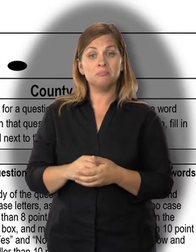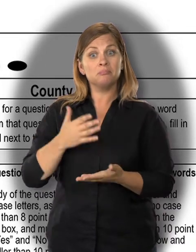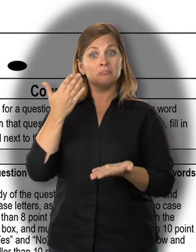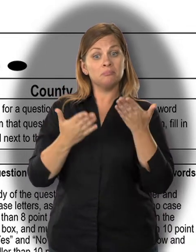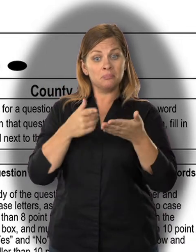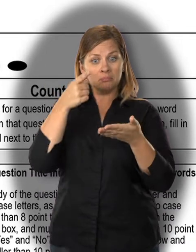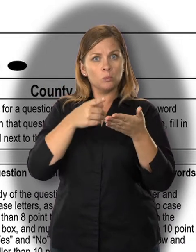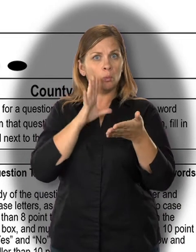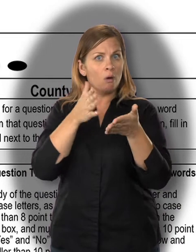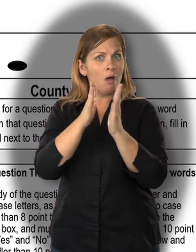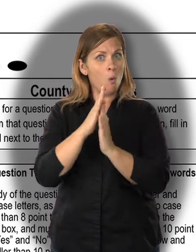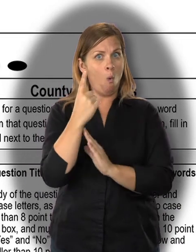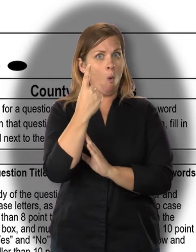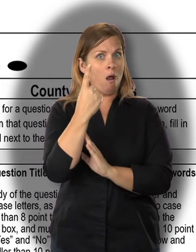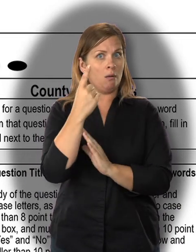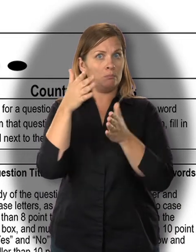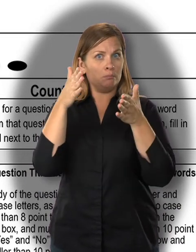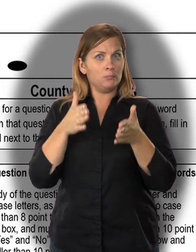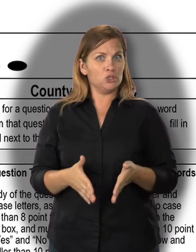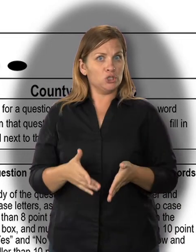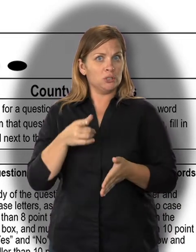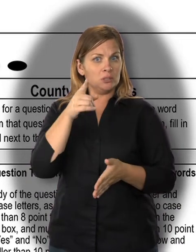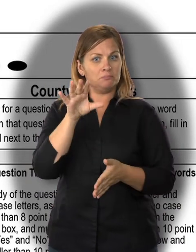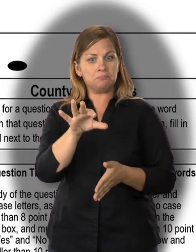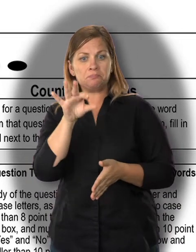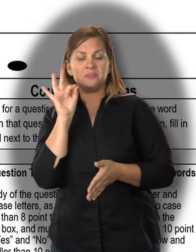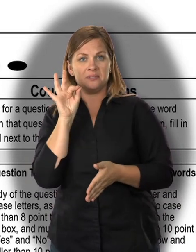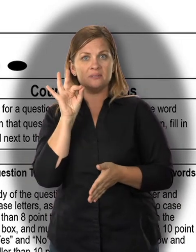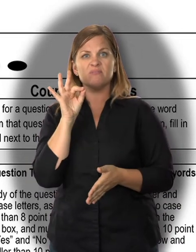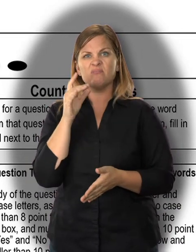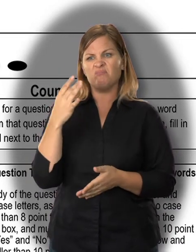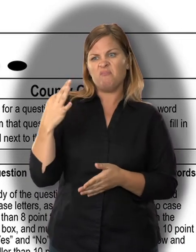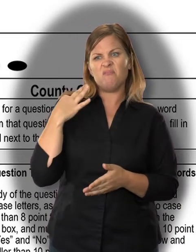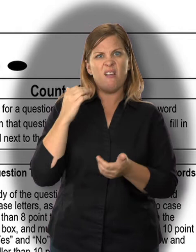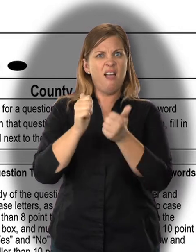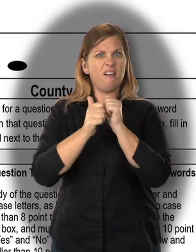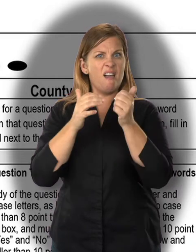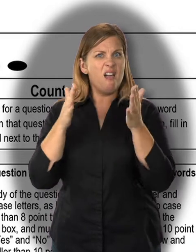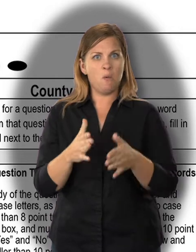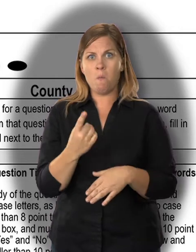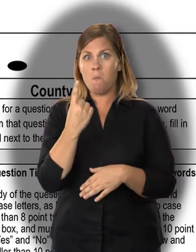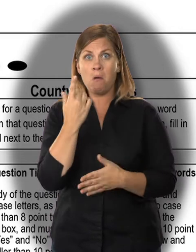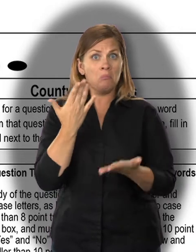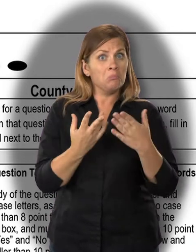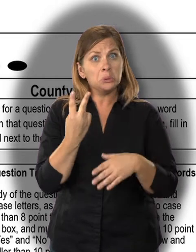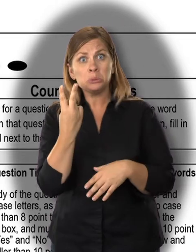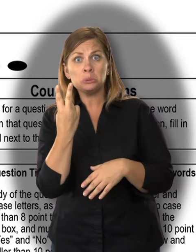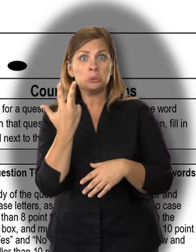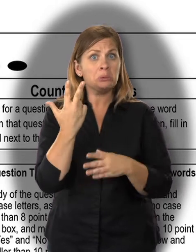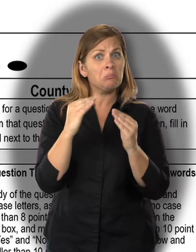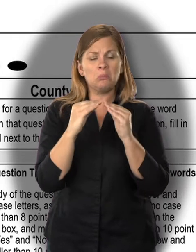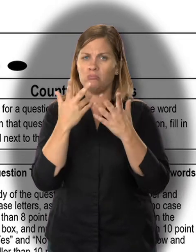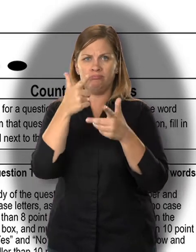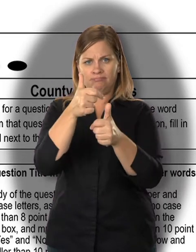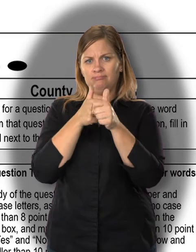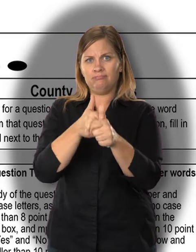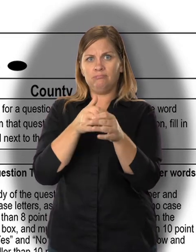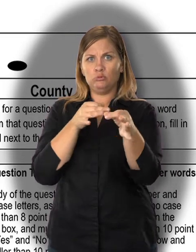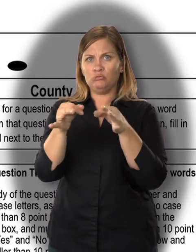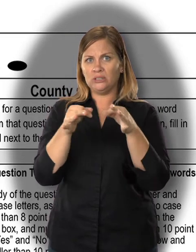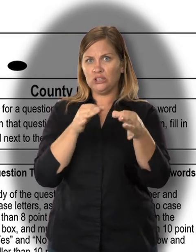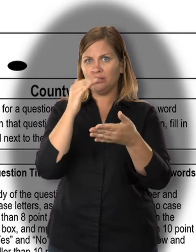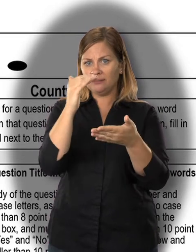If you make a mistake, ask the staff for a new ballot.